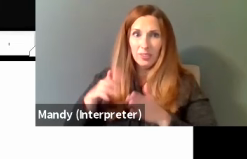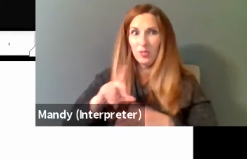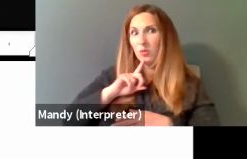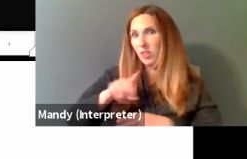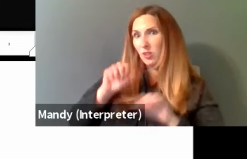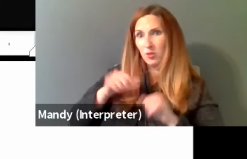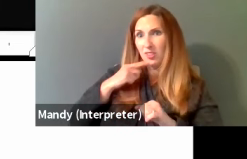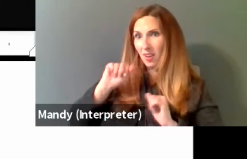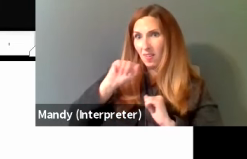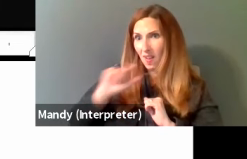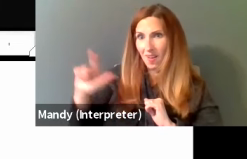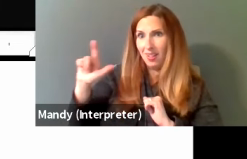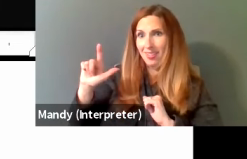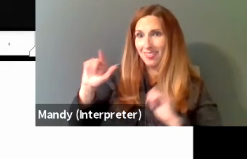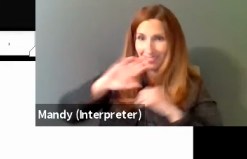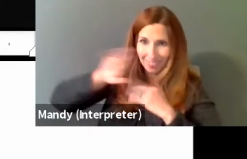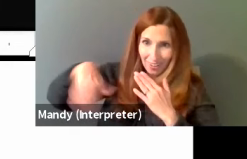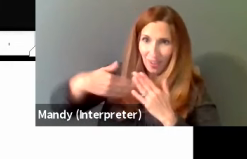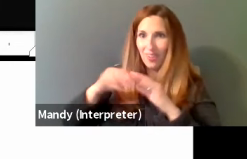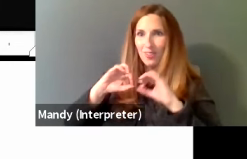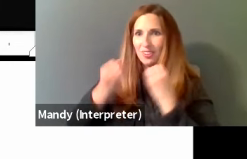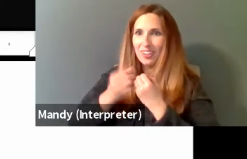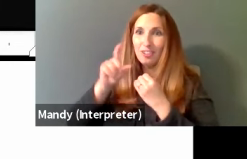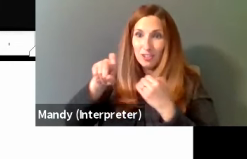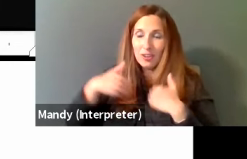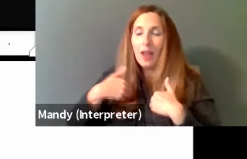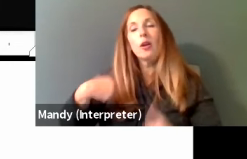We know that organizations that receive federal funding